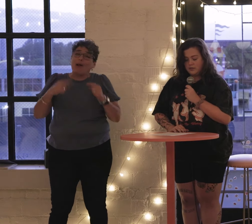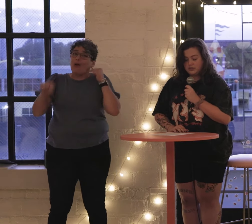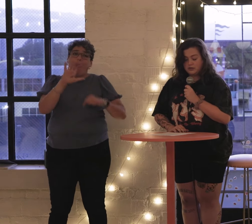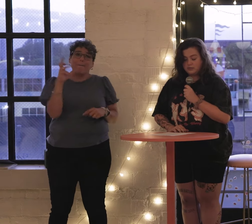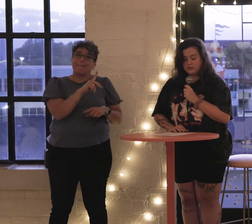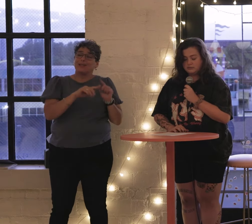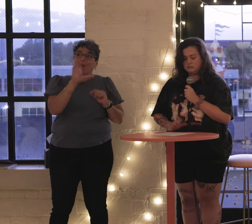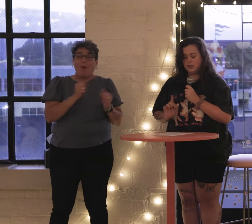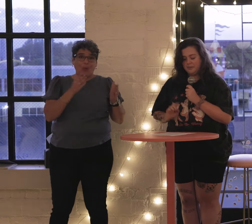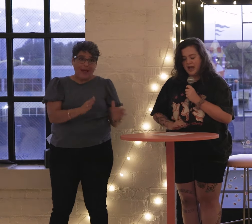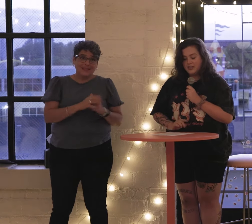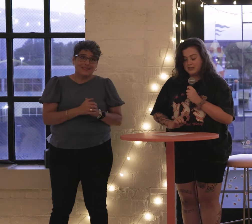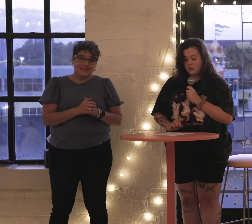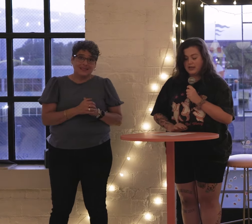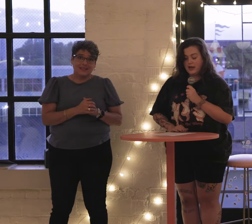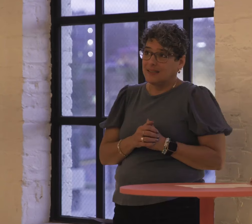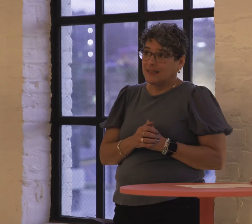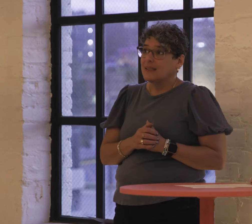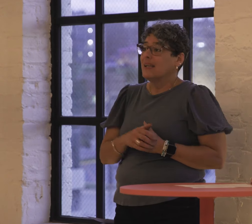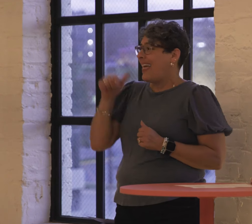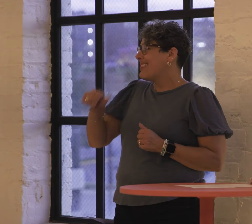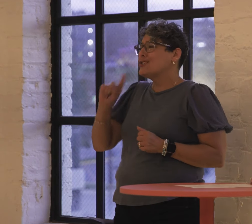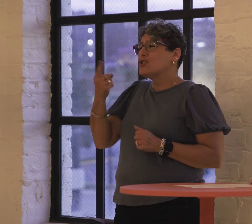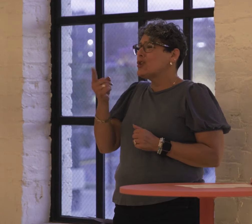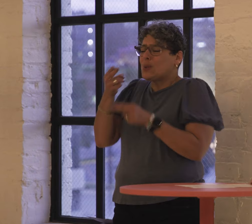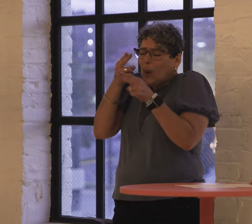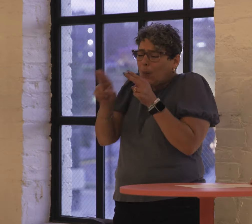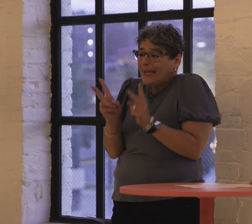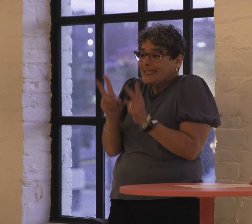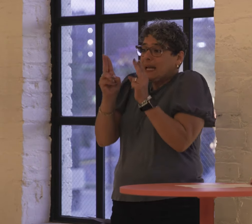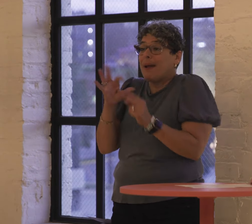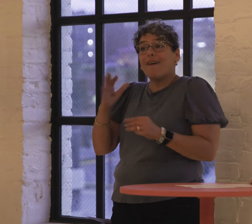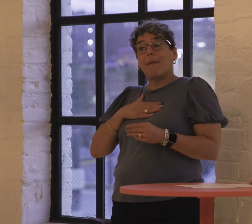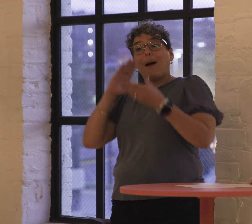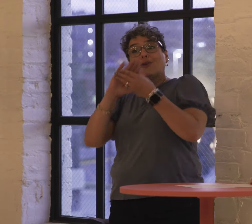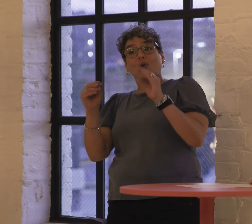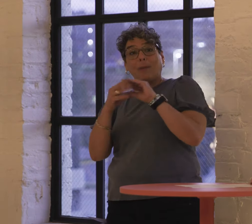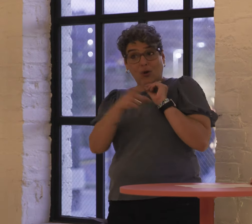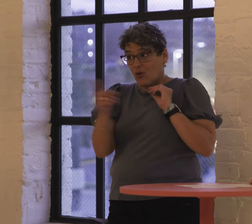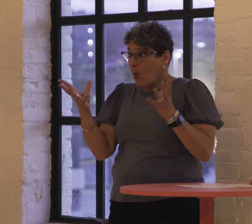This is only- sorry. This is only a snippet of the whole story. If you'd like to know more, I encourage you to check out my YouTube